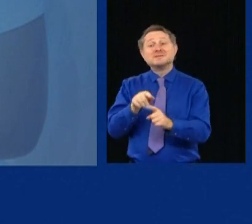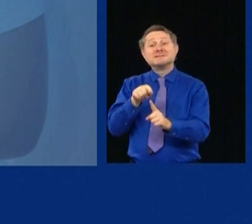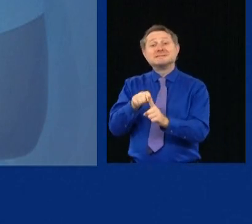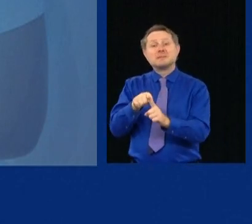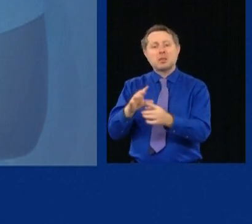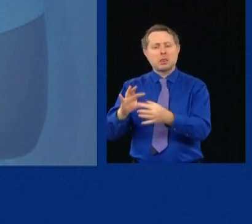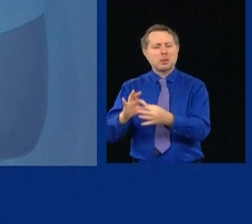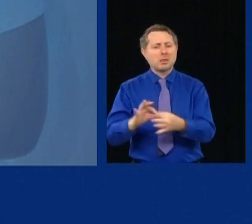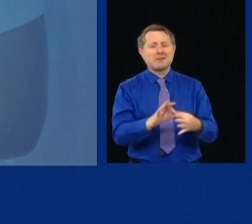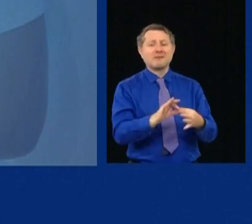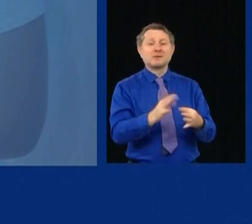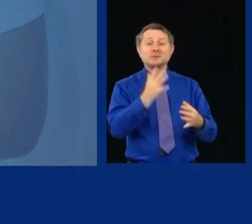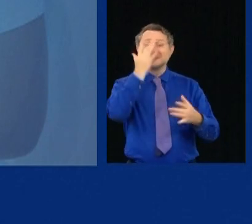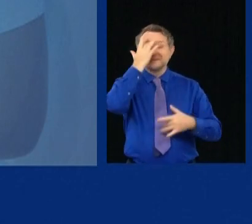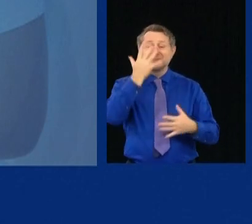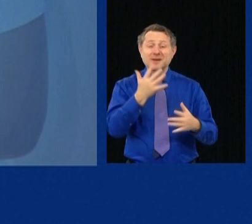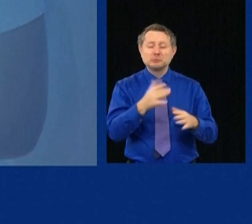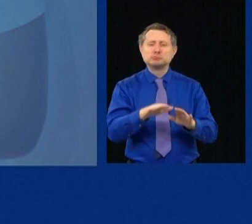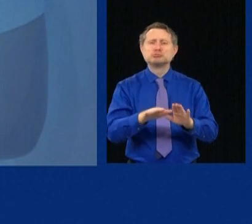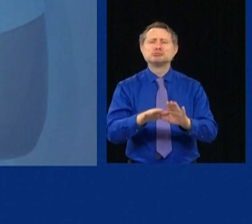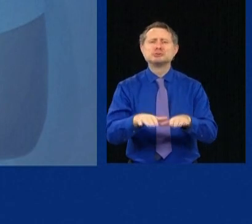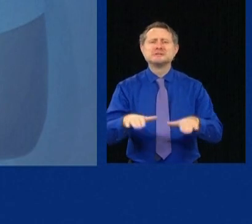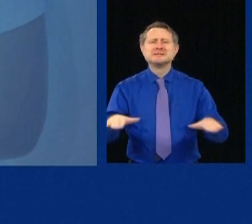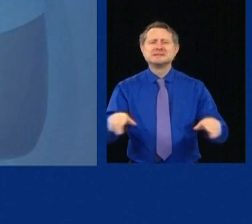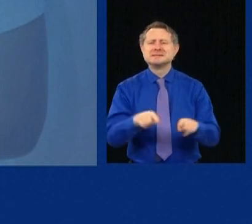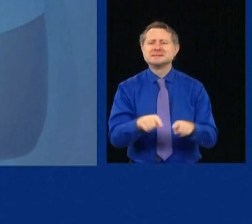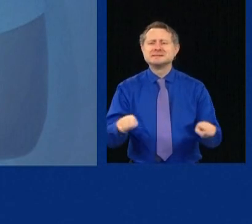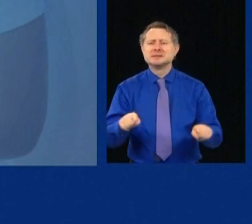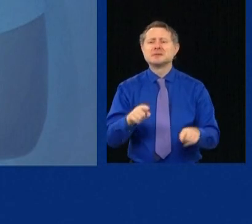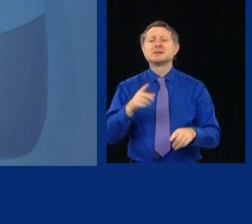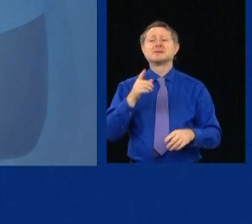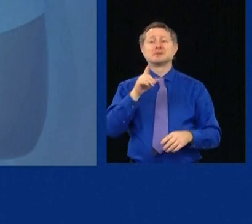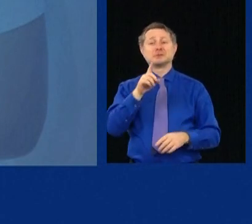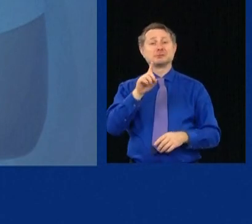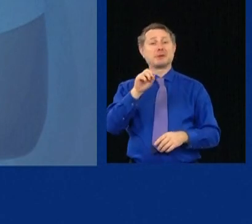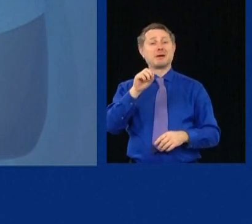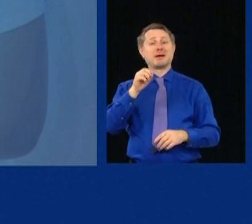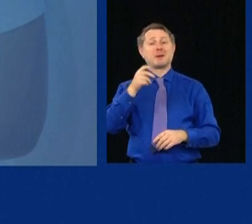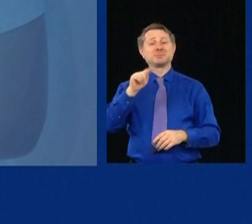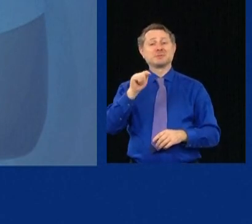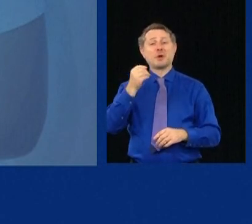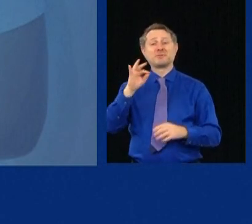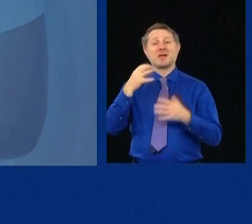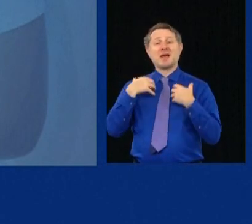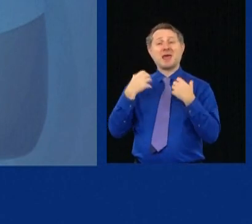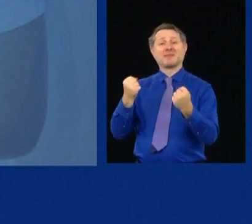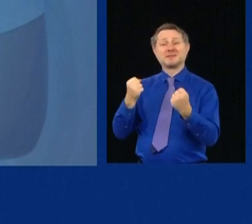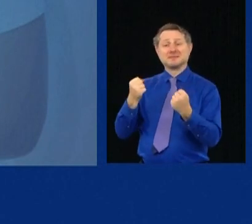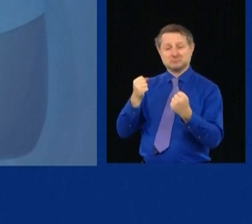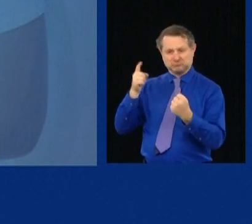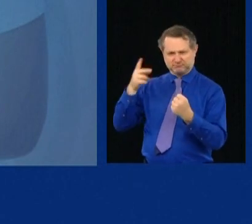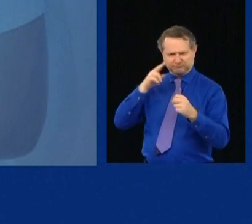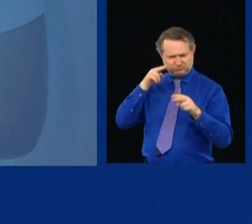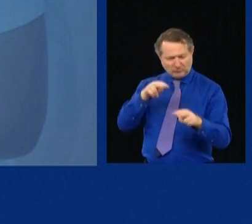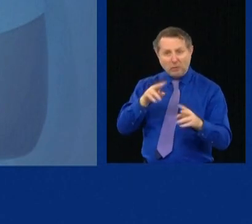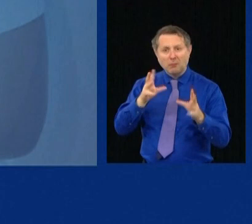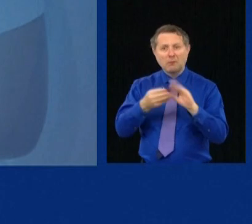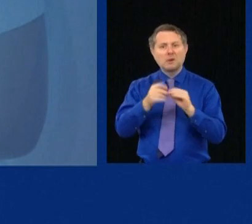SERIOUS AND CONCERNING WHICH IS THESE COVID-RELATED ILLNESSES IN